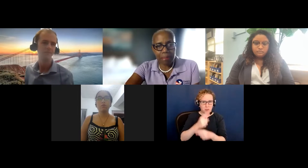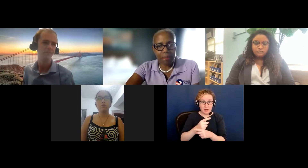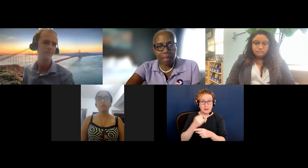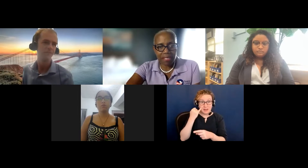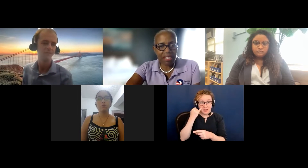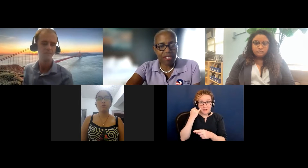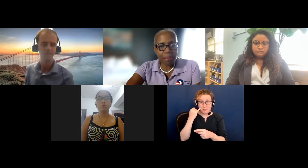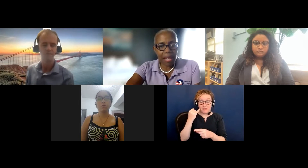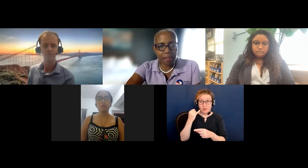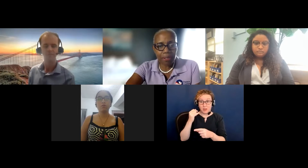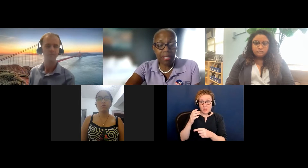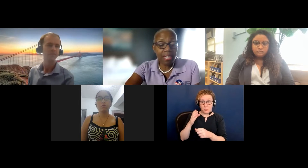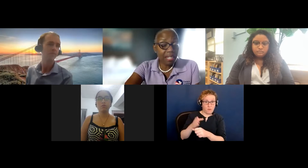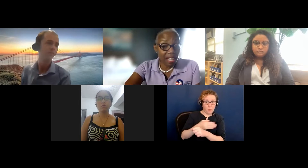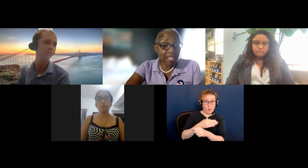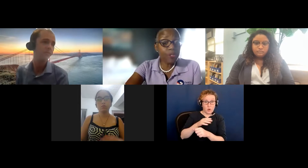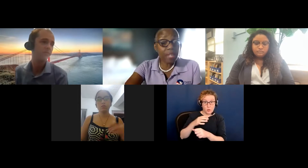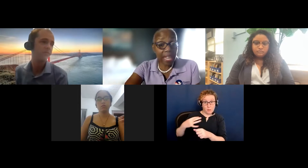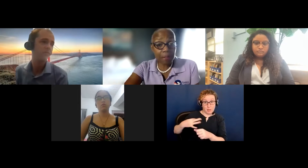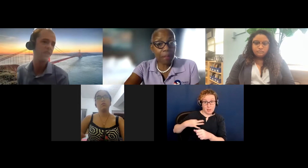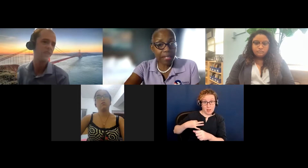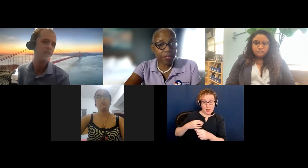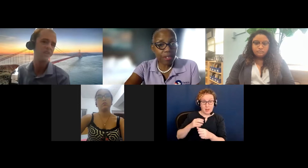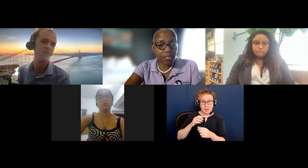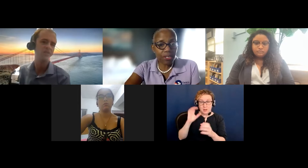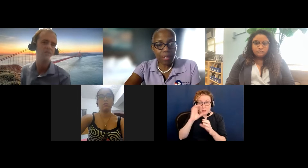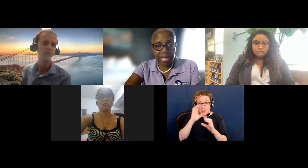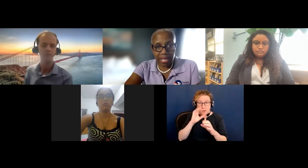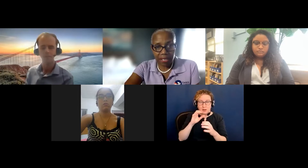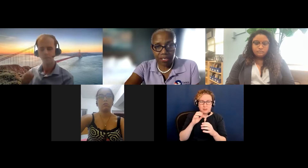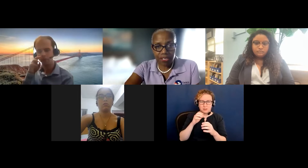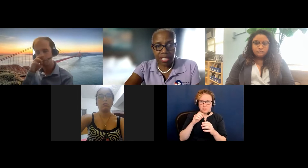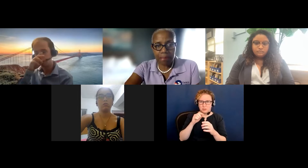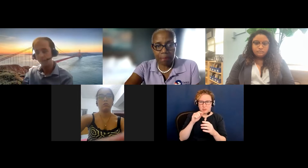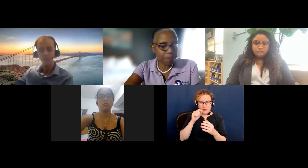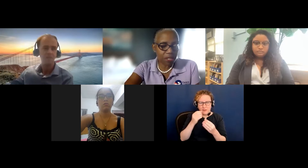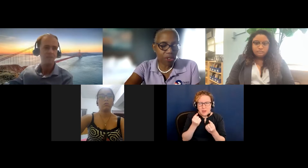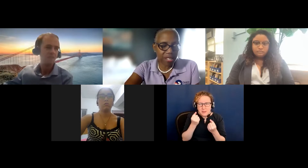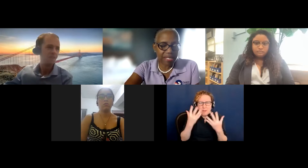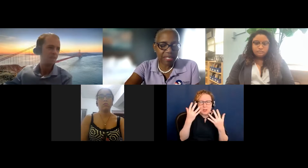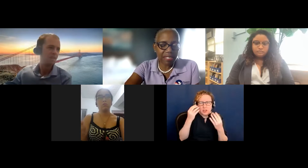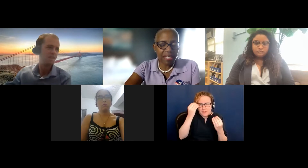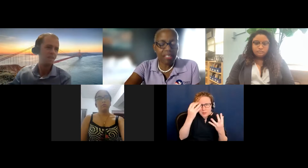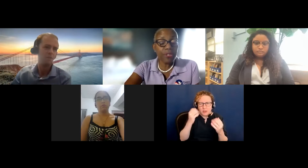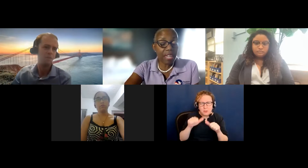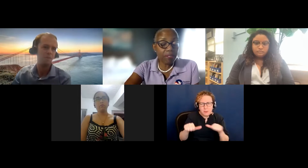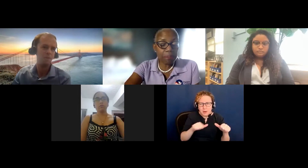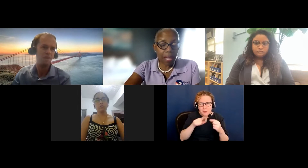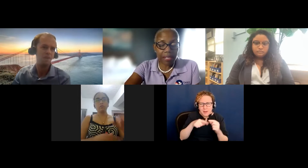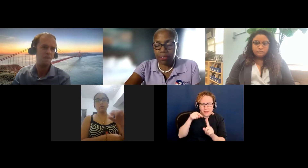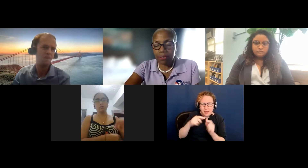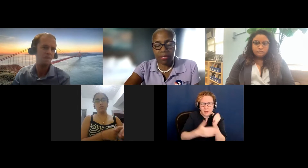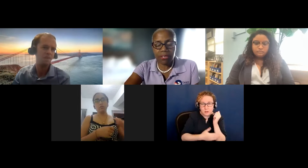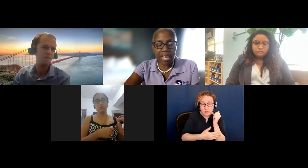about the country as possible. If you can, apply directly to a country. The Peace Corps you can